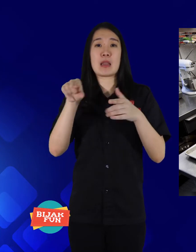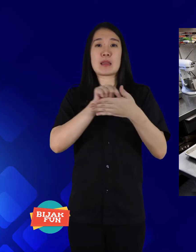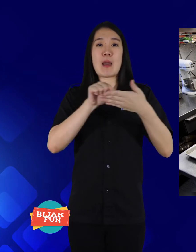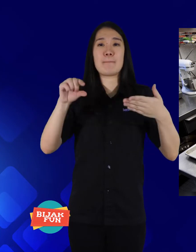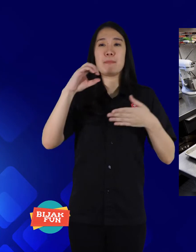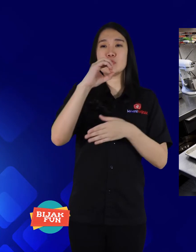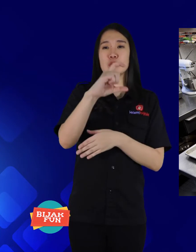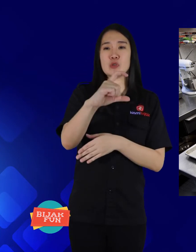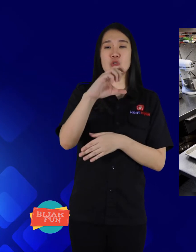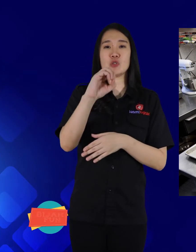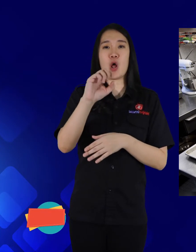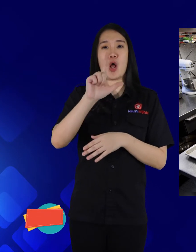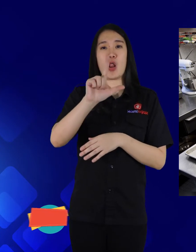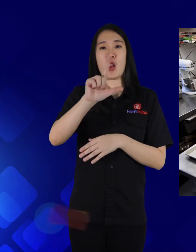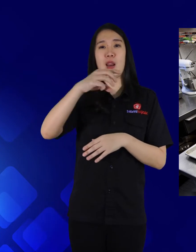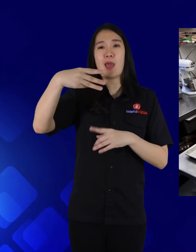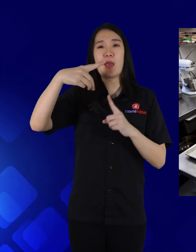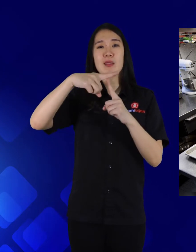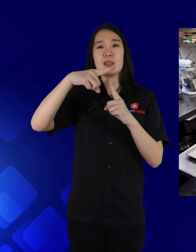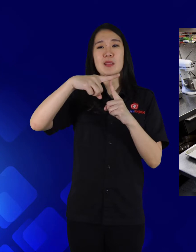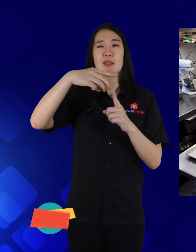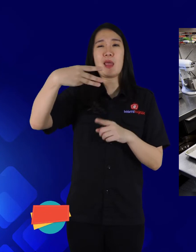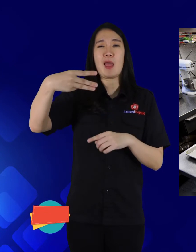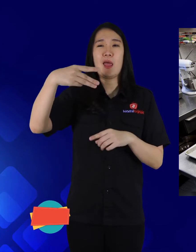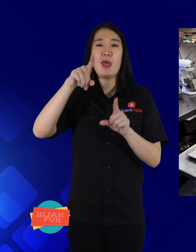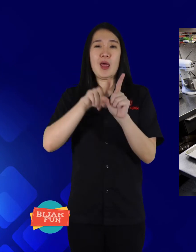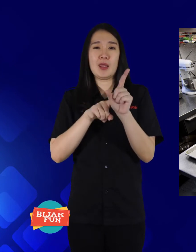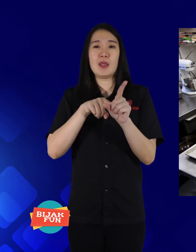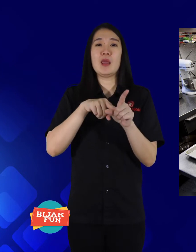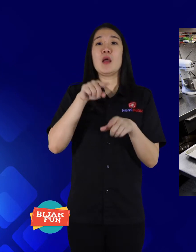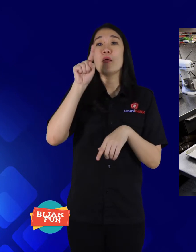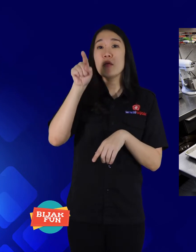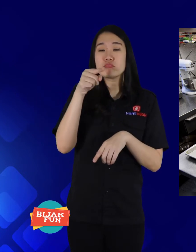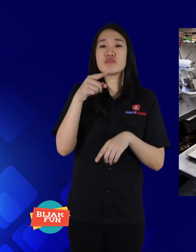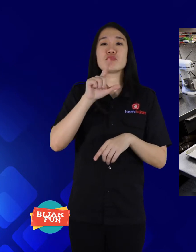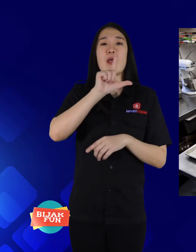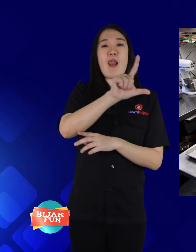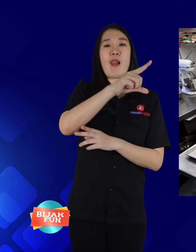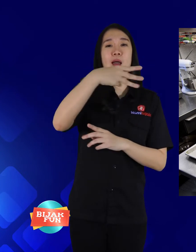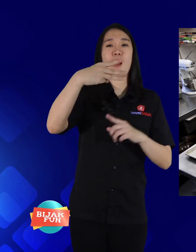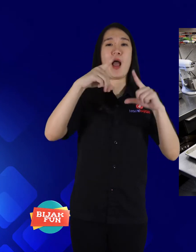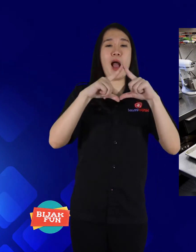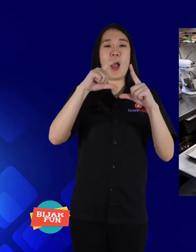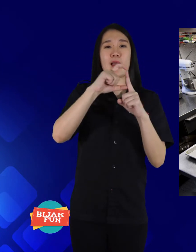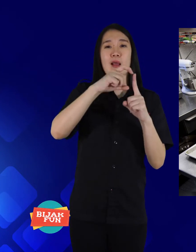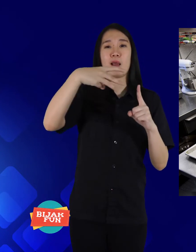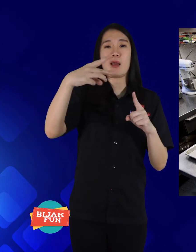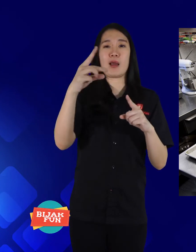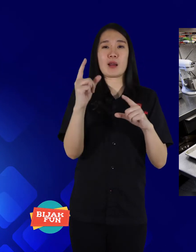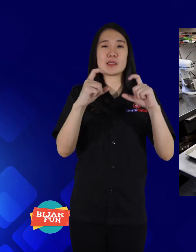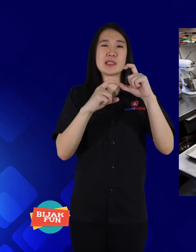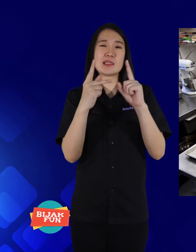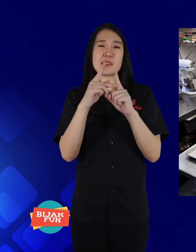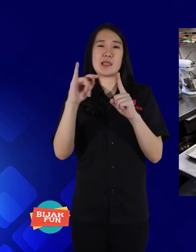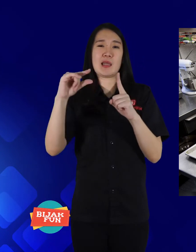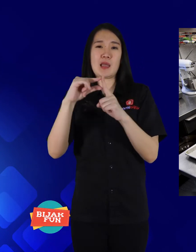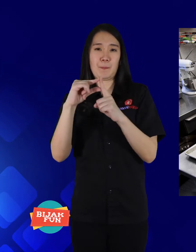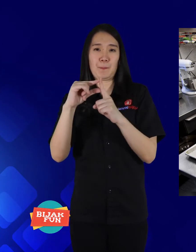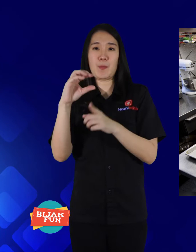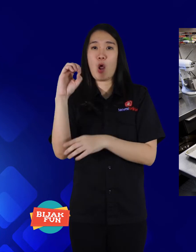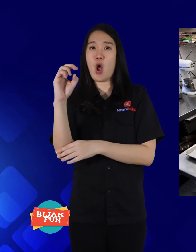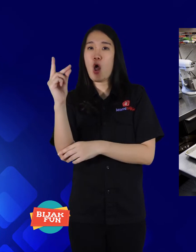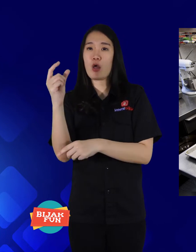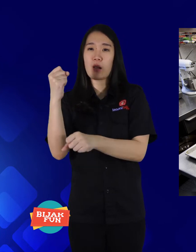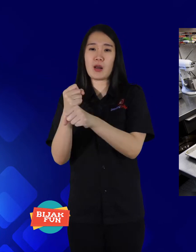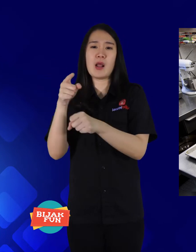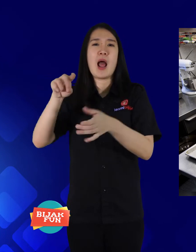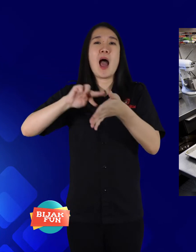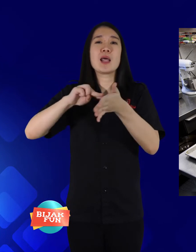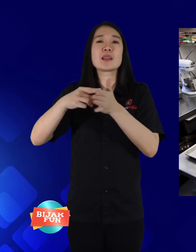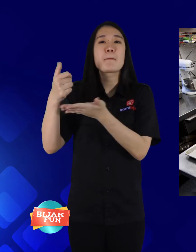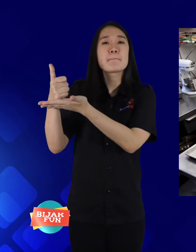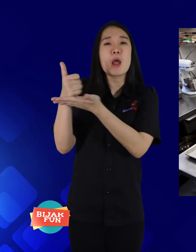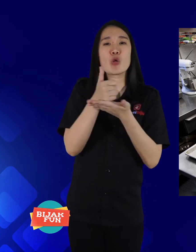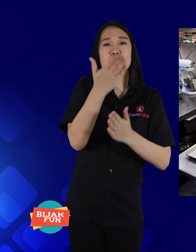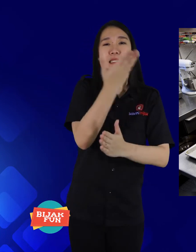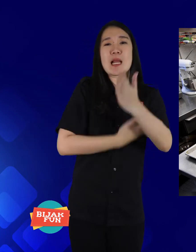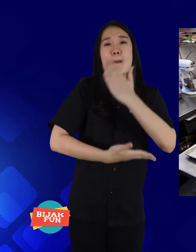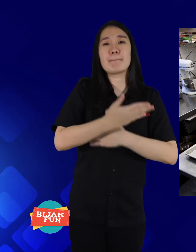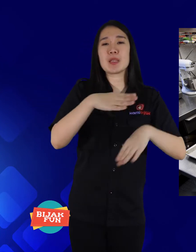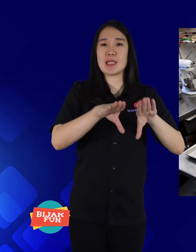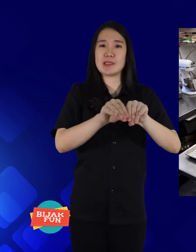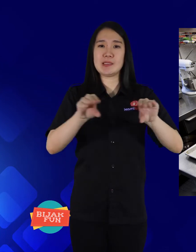Colletty' Leadership Org to help with work disabilities.